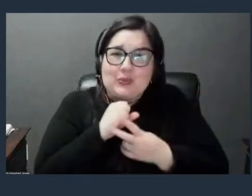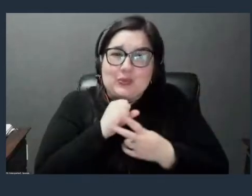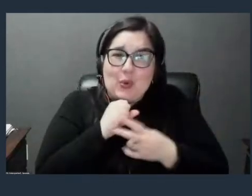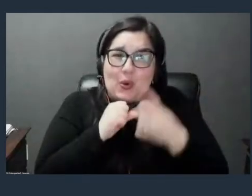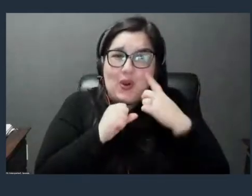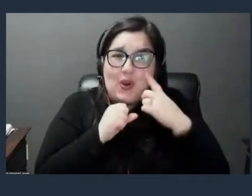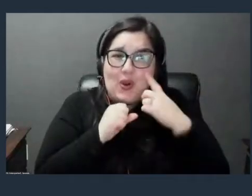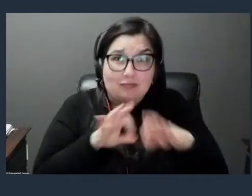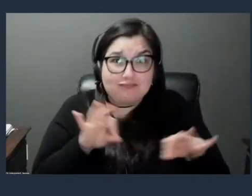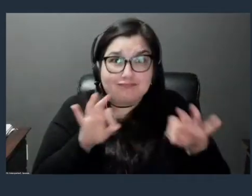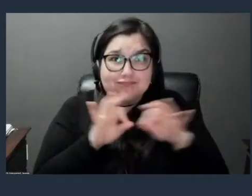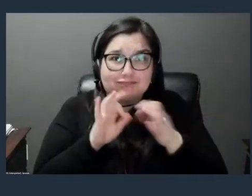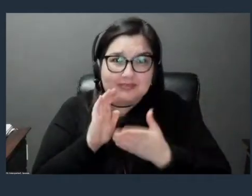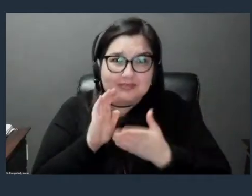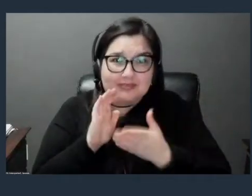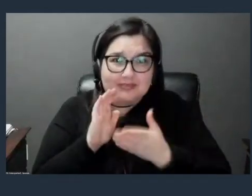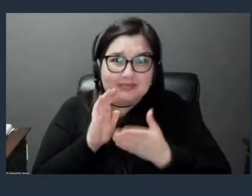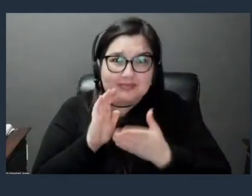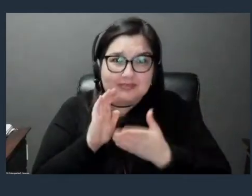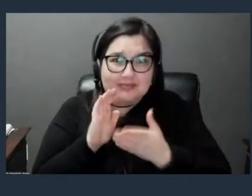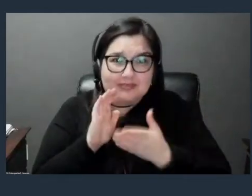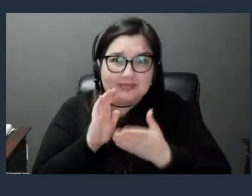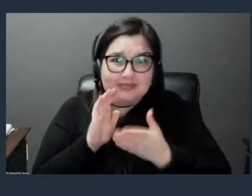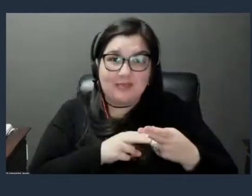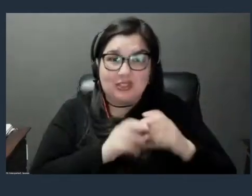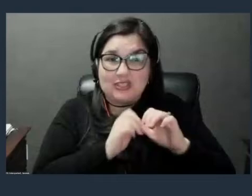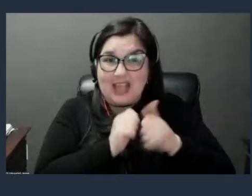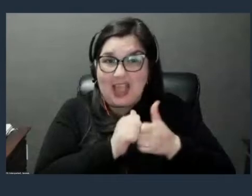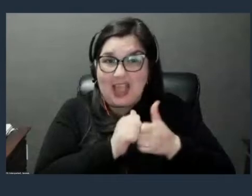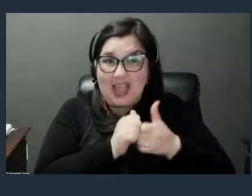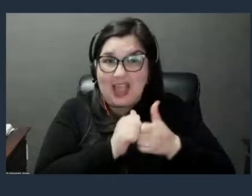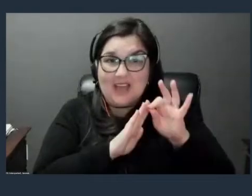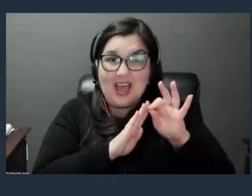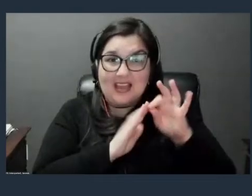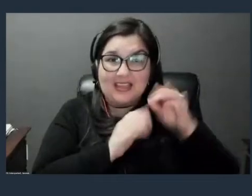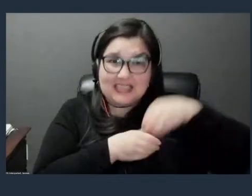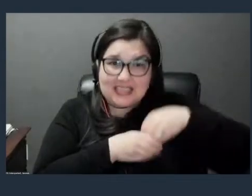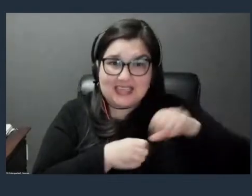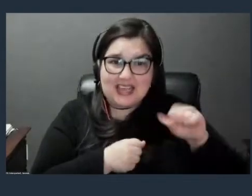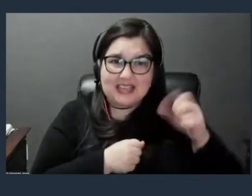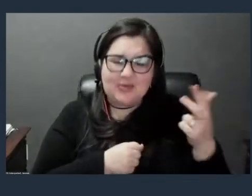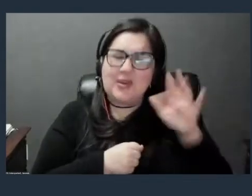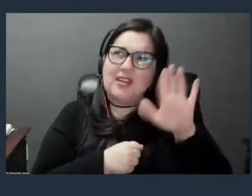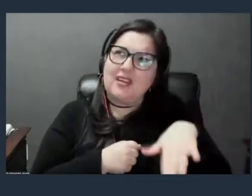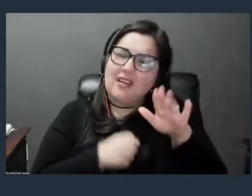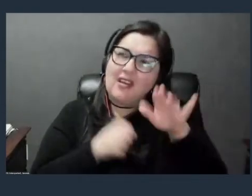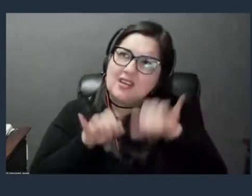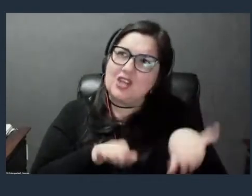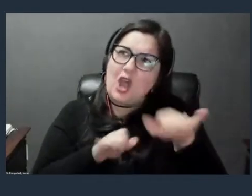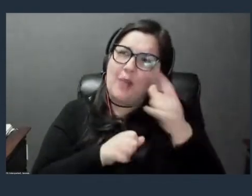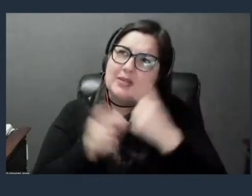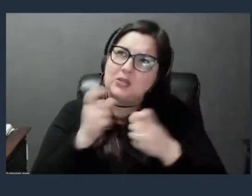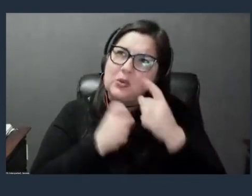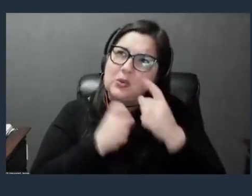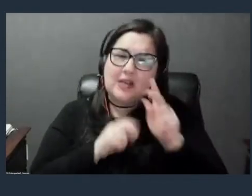are really just sort of their locator in S3. It's a common question I get when I'm out talking. People will say, "Is S3 a file system?"